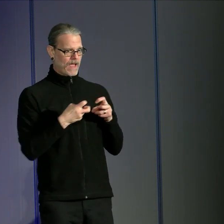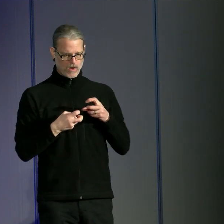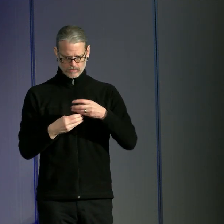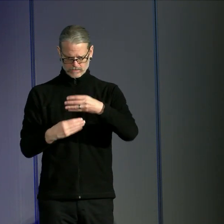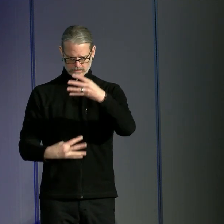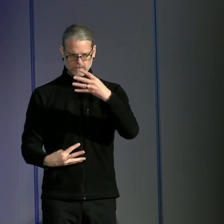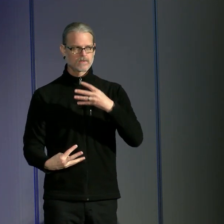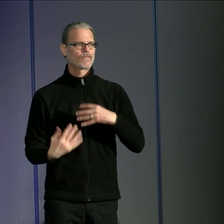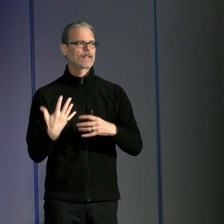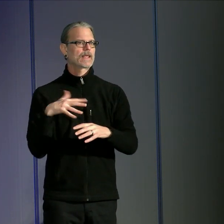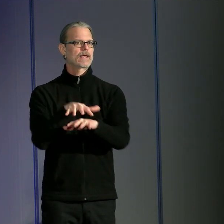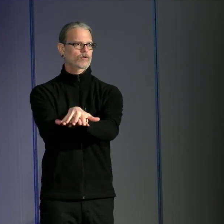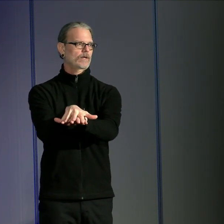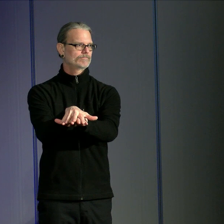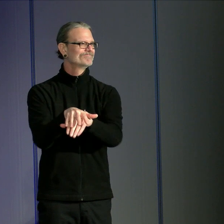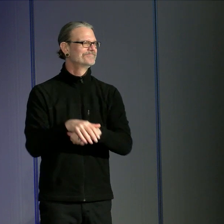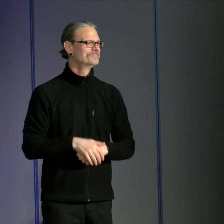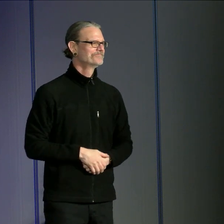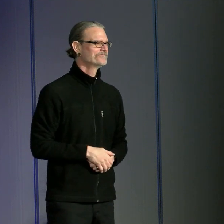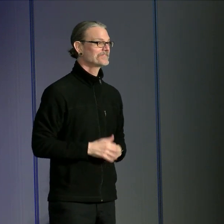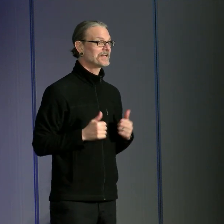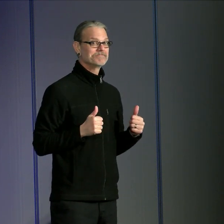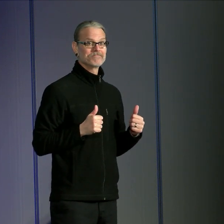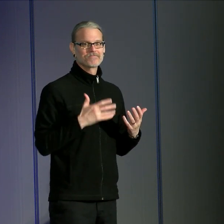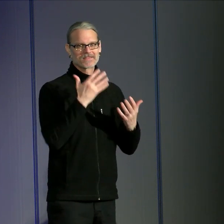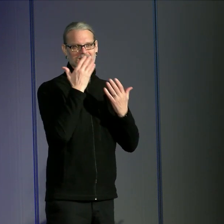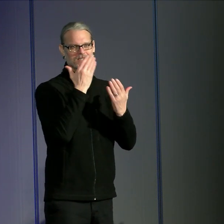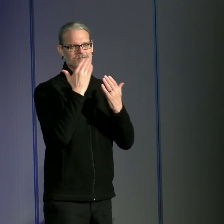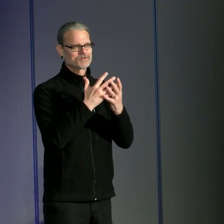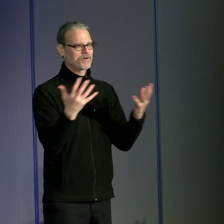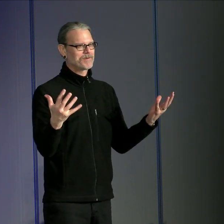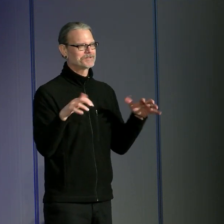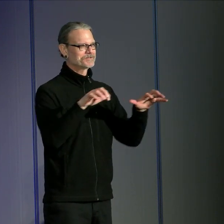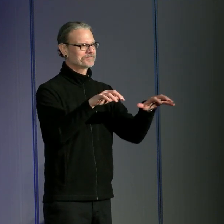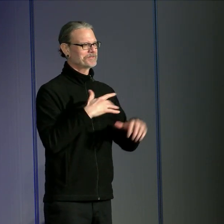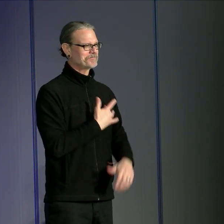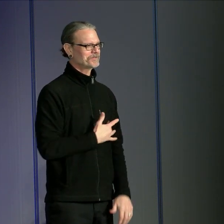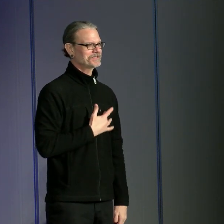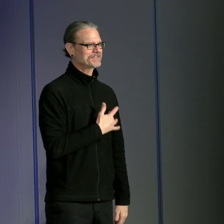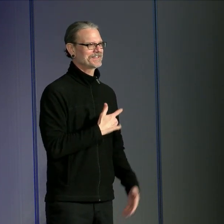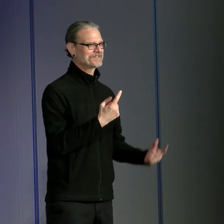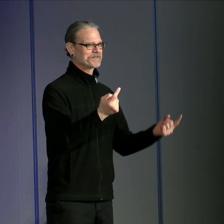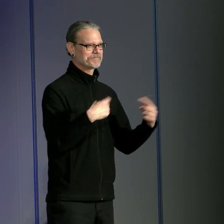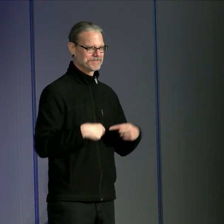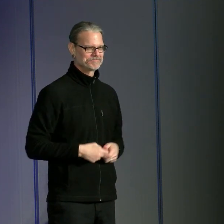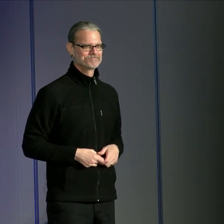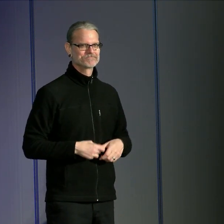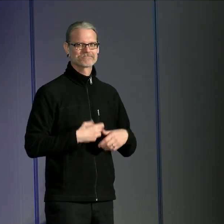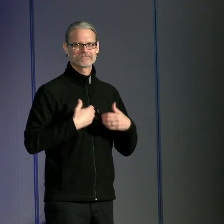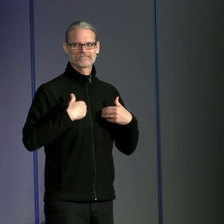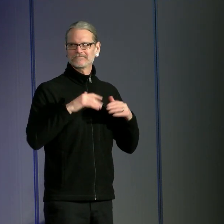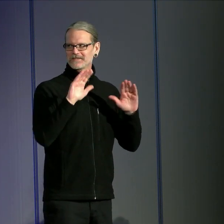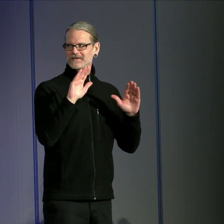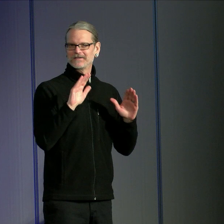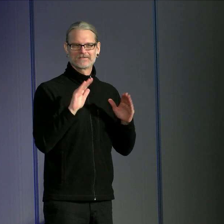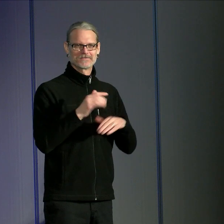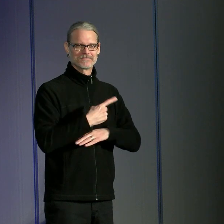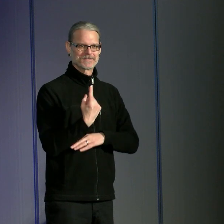Thank you very much, everybody. Much appreciate it. (Applauds) If you have any other questions, please come